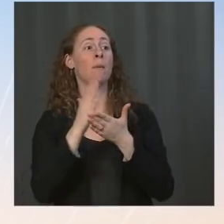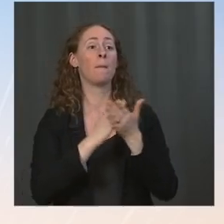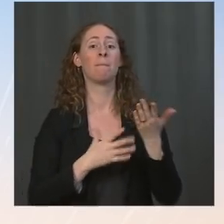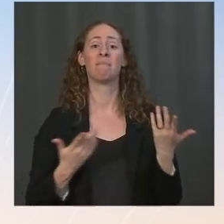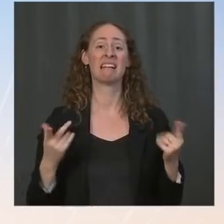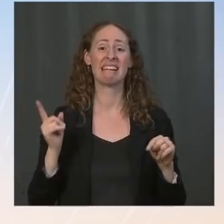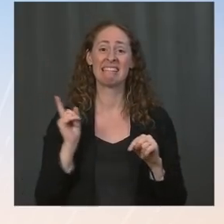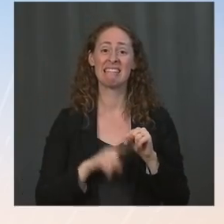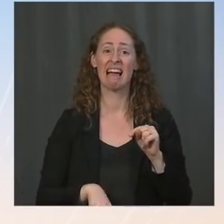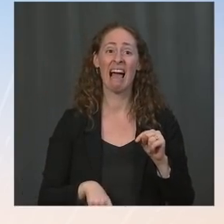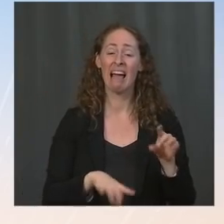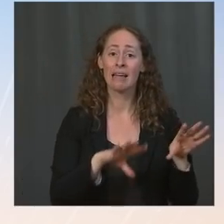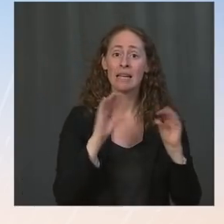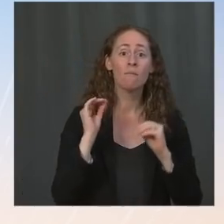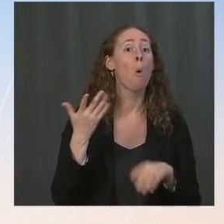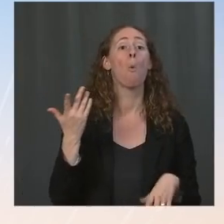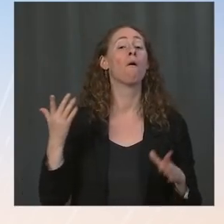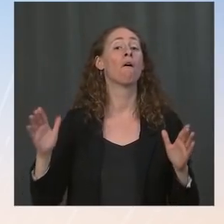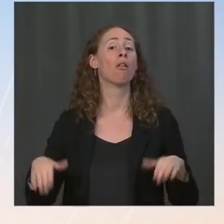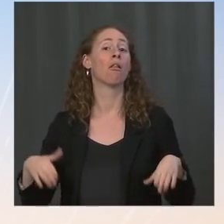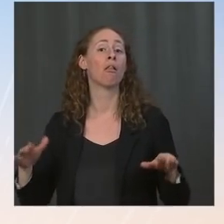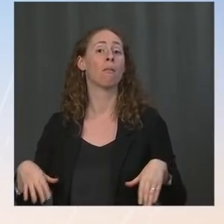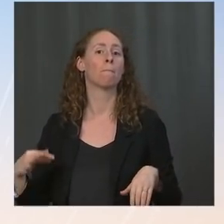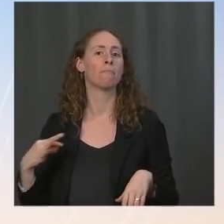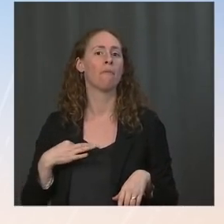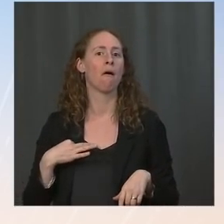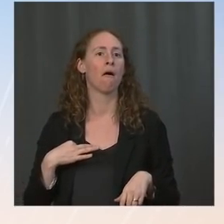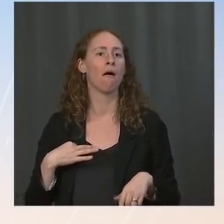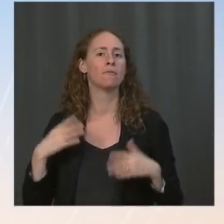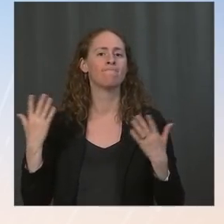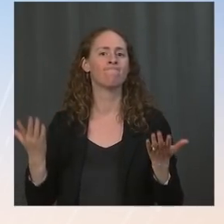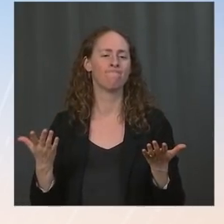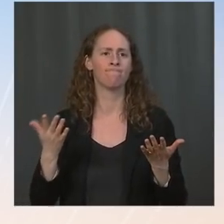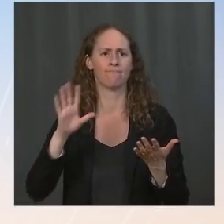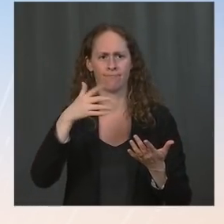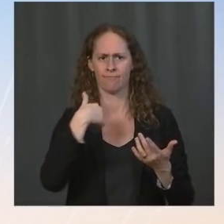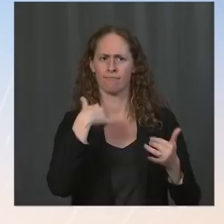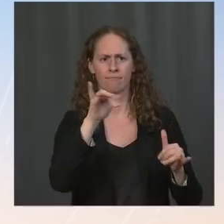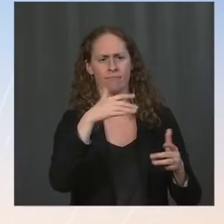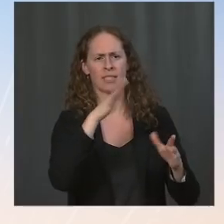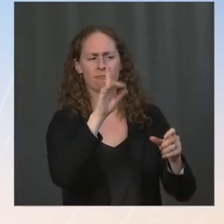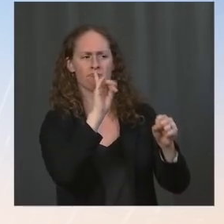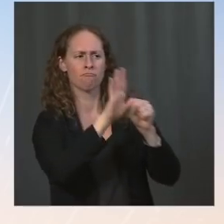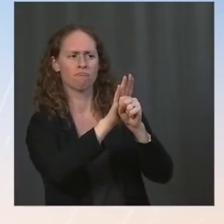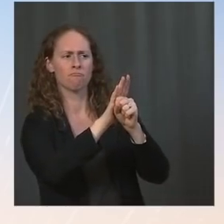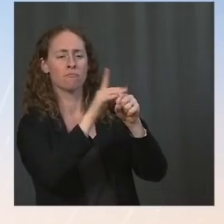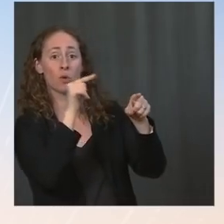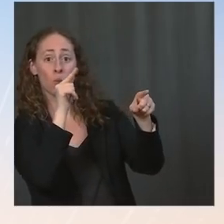Our message to them would be: We remain committed. These are our partners. These are our allies who have courageously stood by our side for the last 20 years.